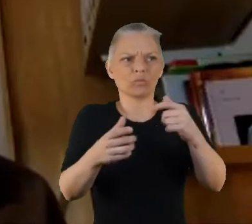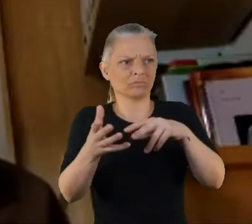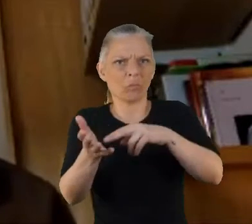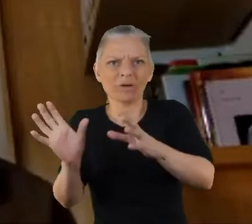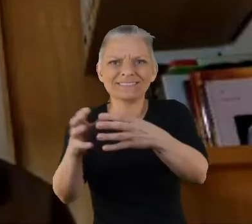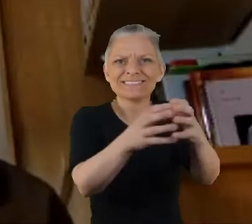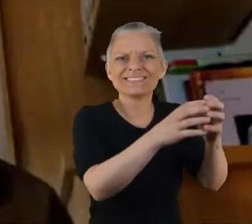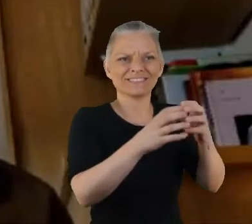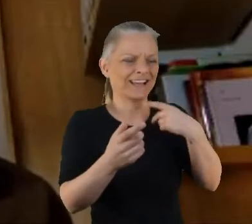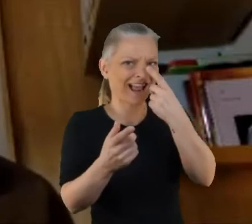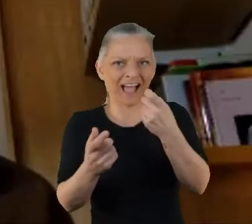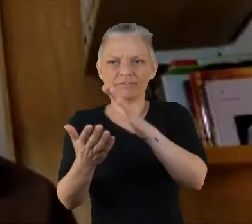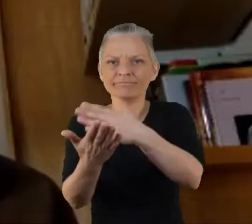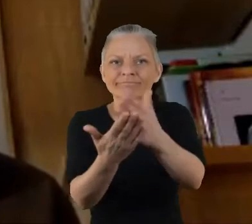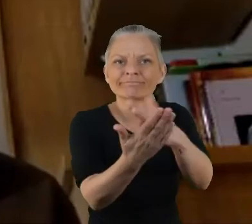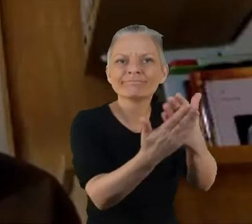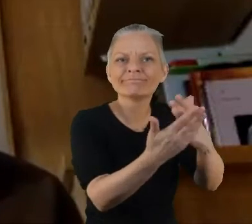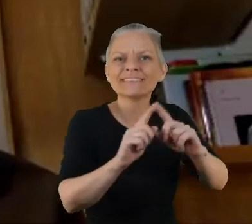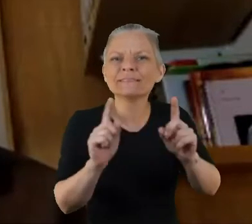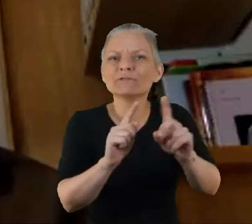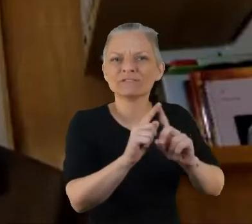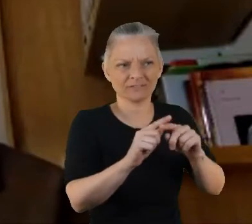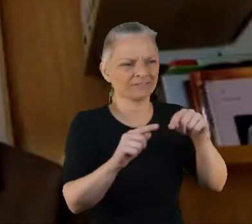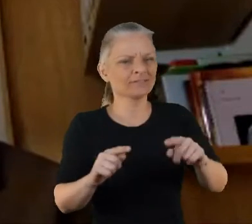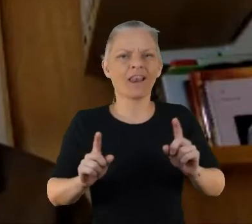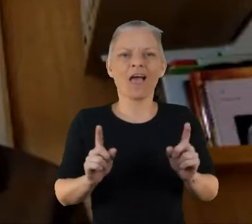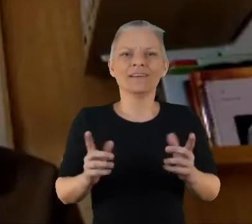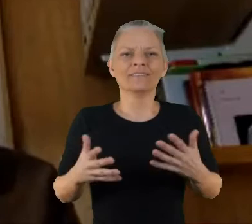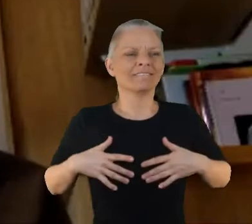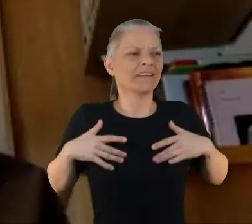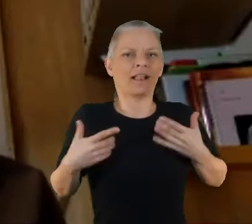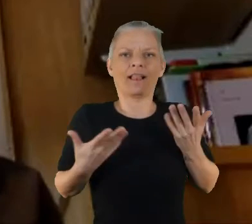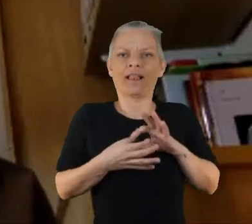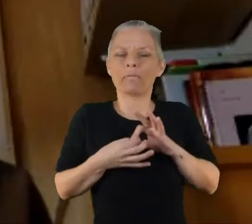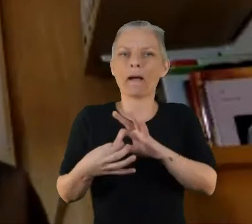that I know with Bipolar Aberdeen, we’re going to use that resource,